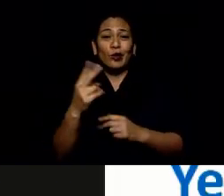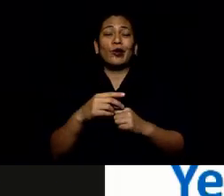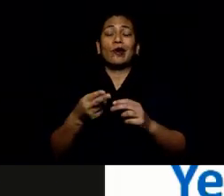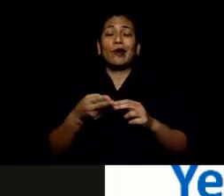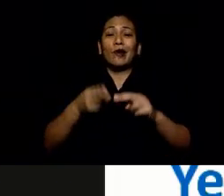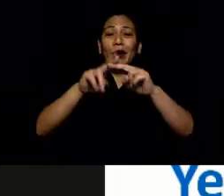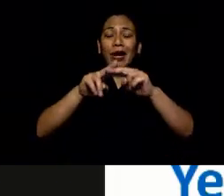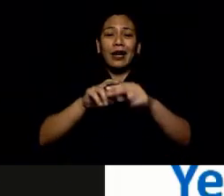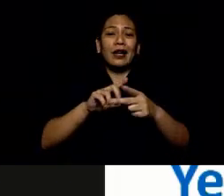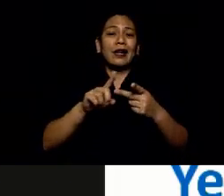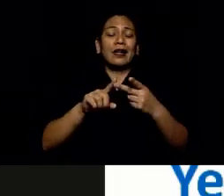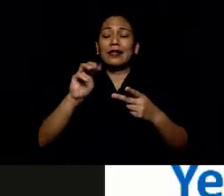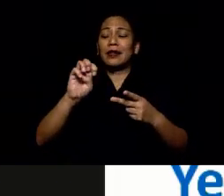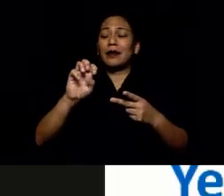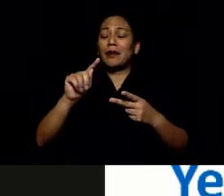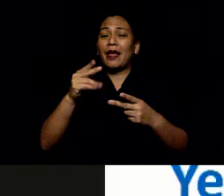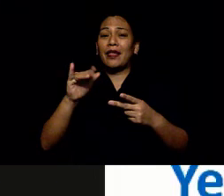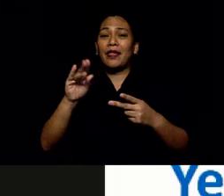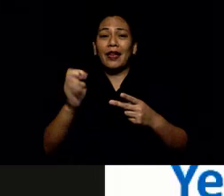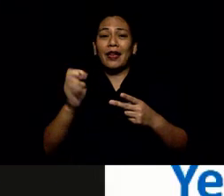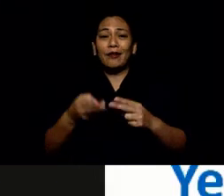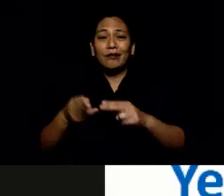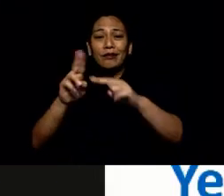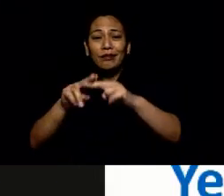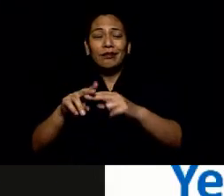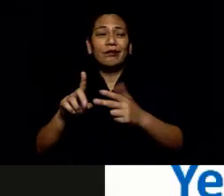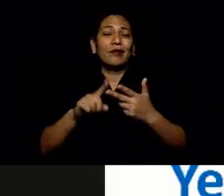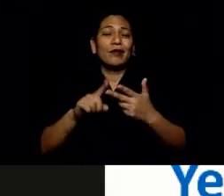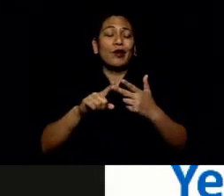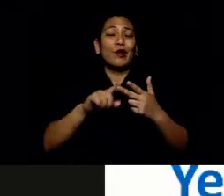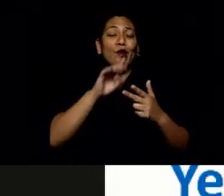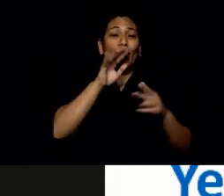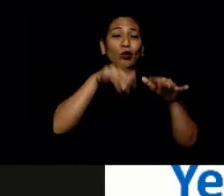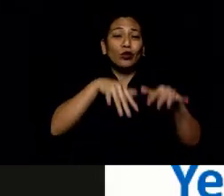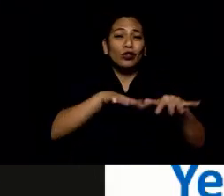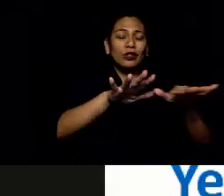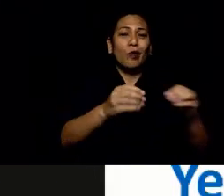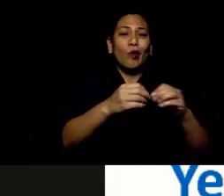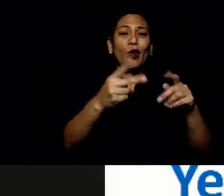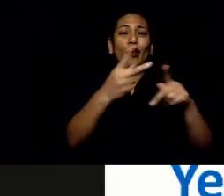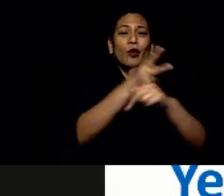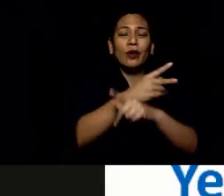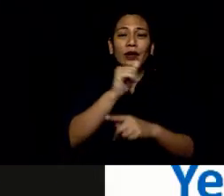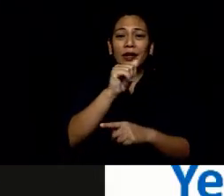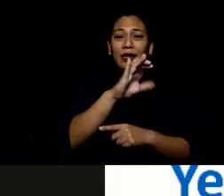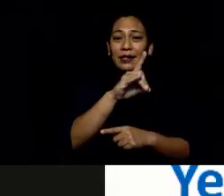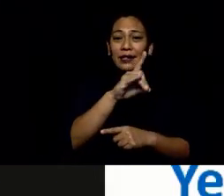of the ocean acidification, um, forest loss.